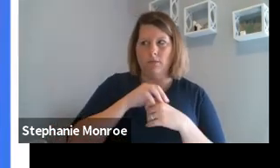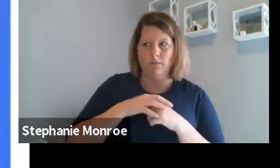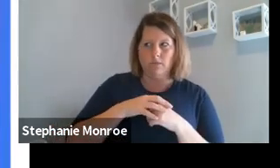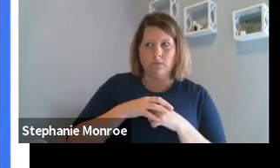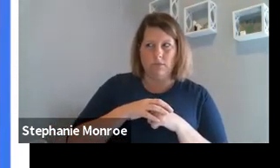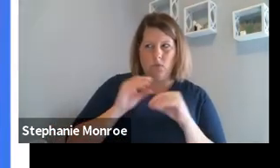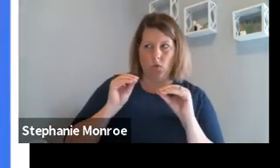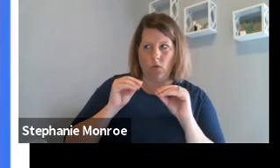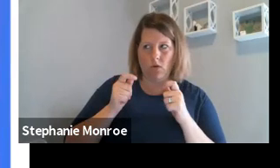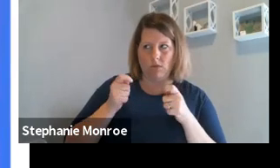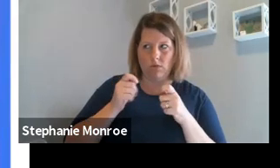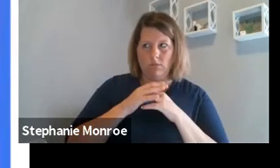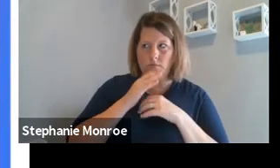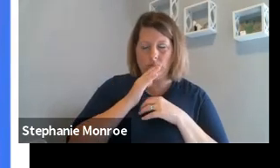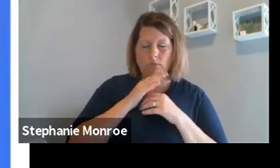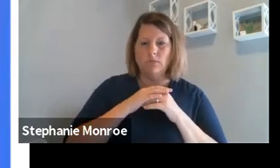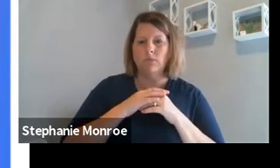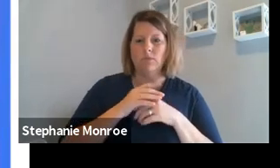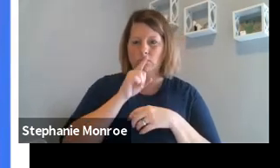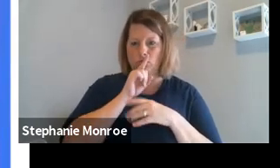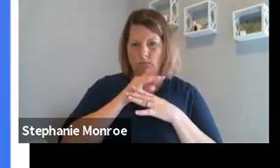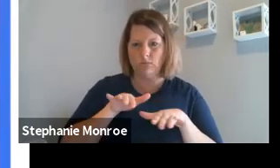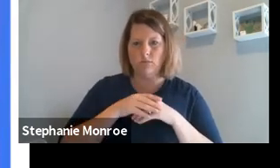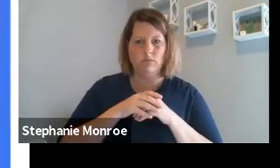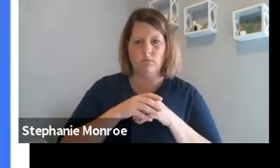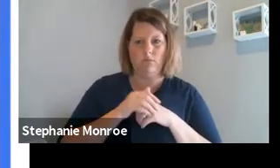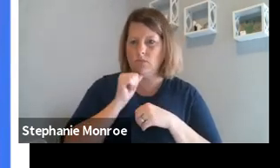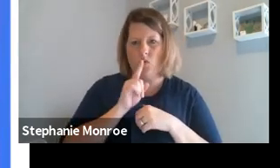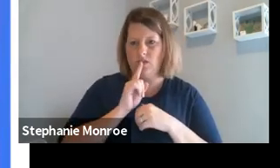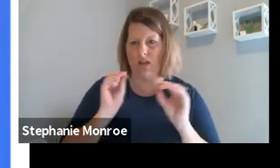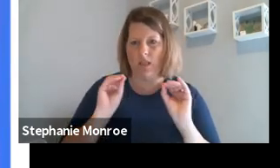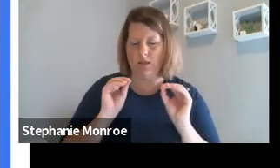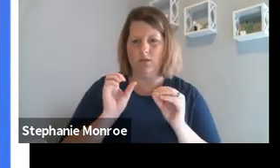she or he may learn to just stay quiet, not say much so that they don't create